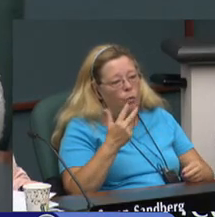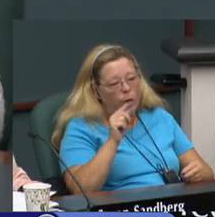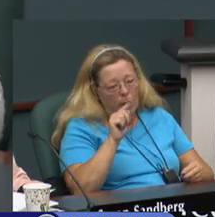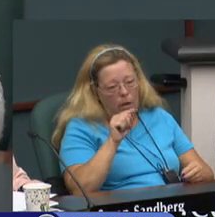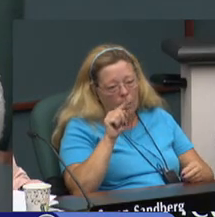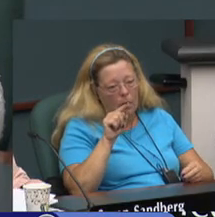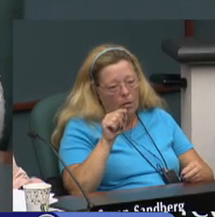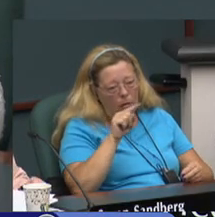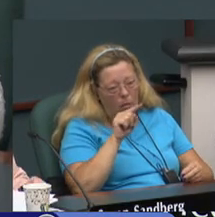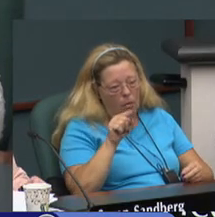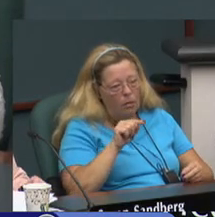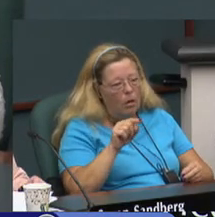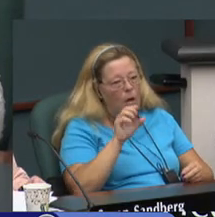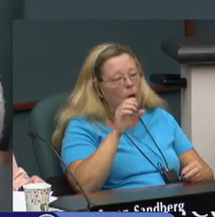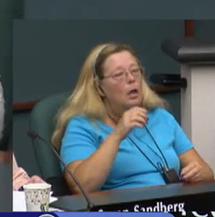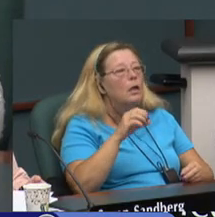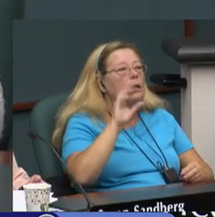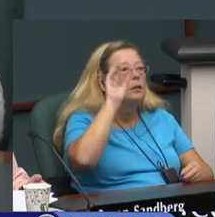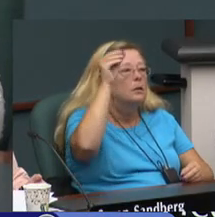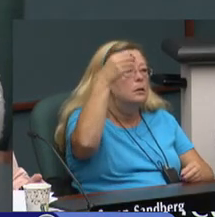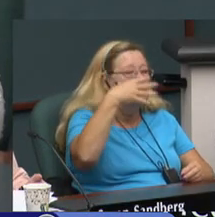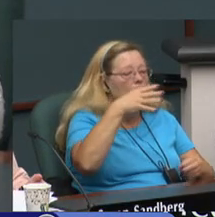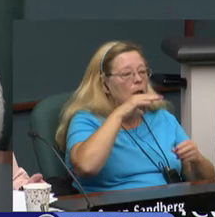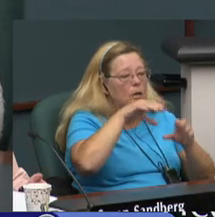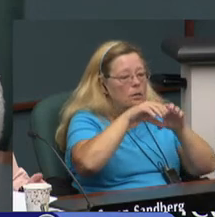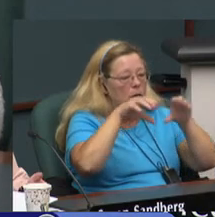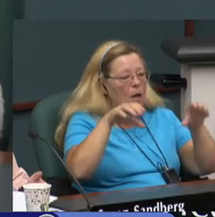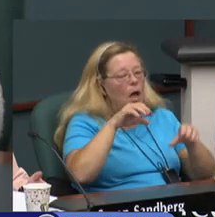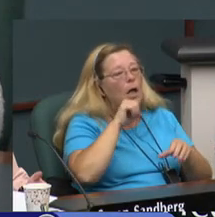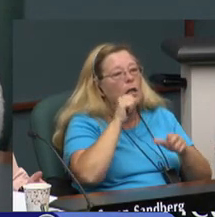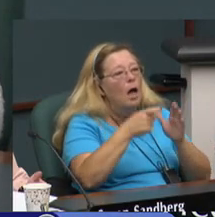equipment is not required when it can be clearly demonstrated that there were